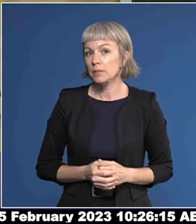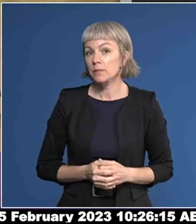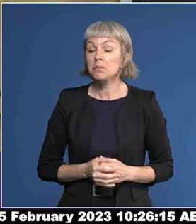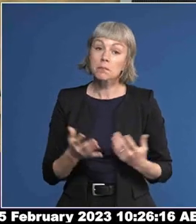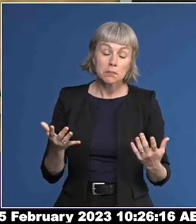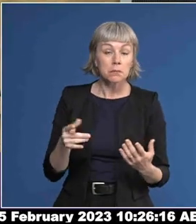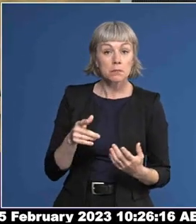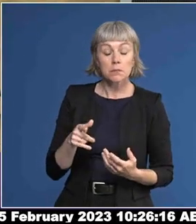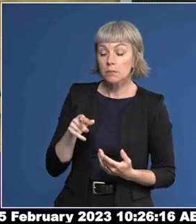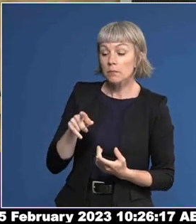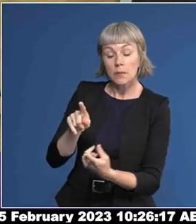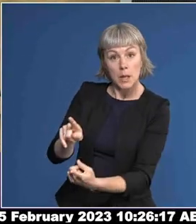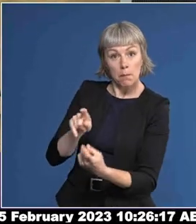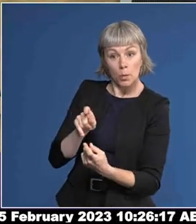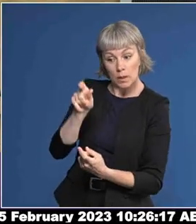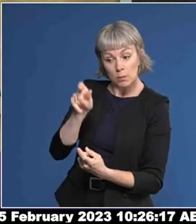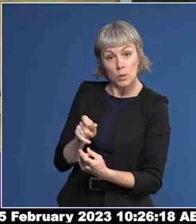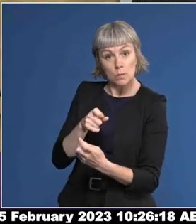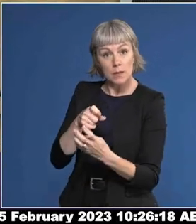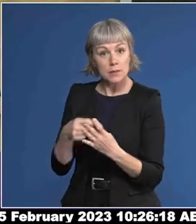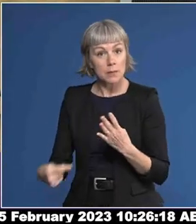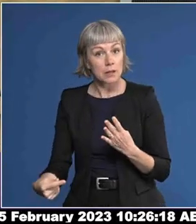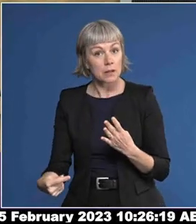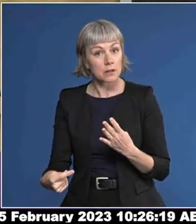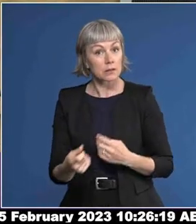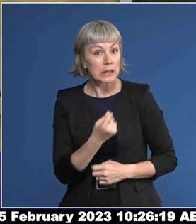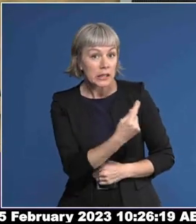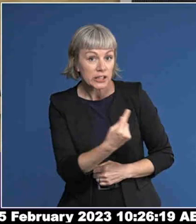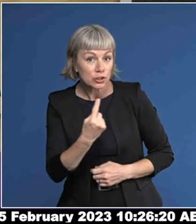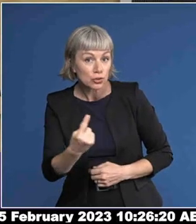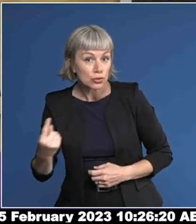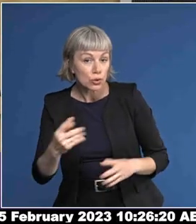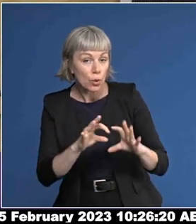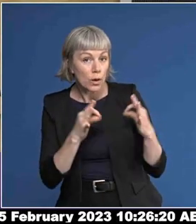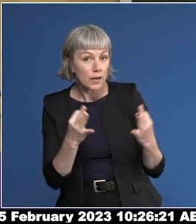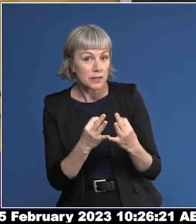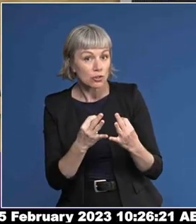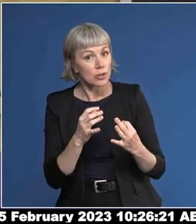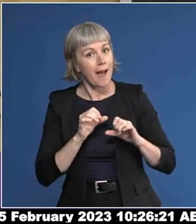of your organisations have policies in relation to reasonable adjustments that may